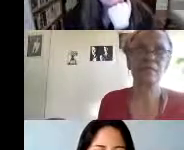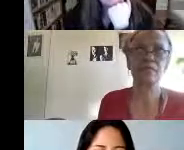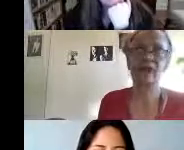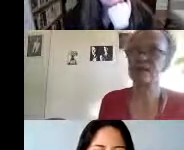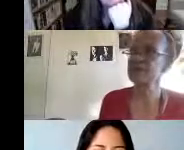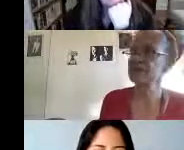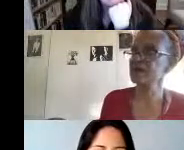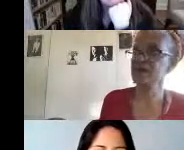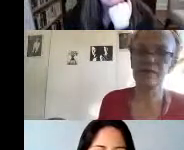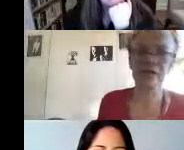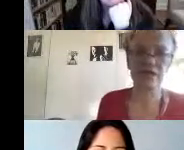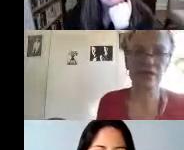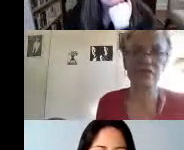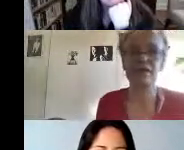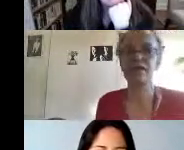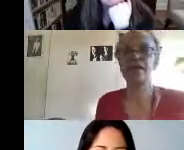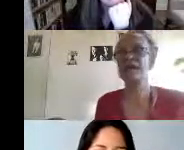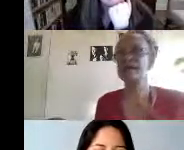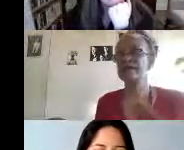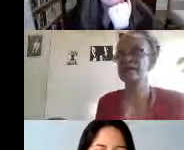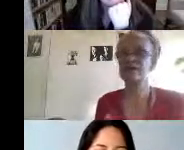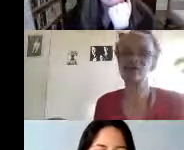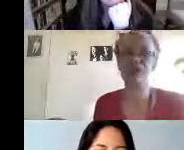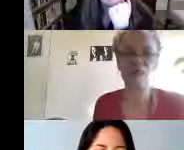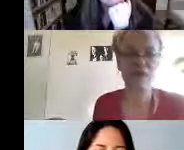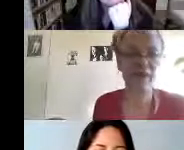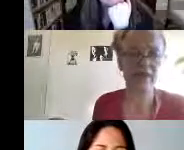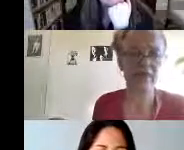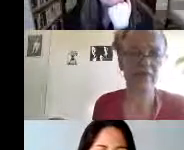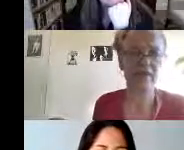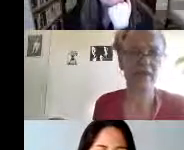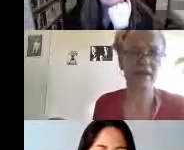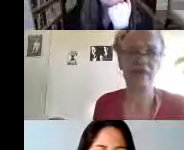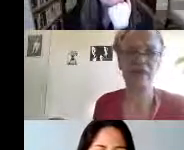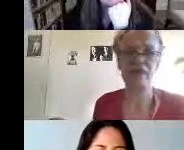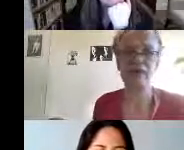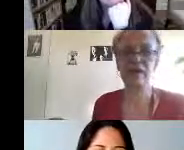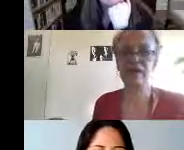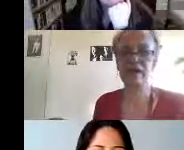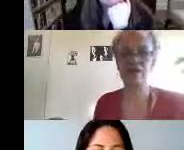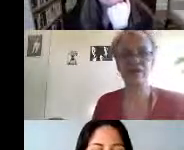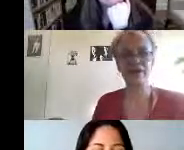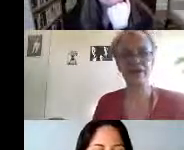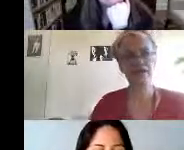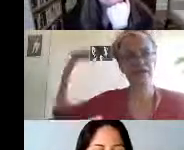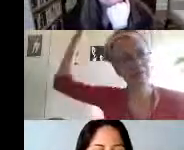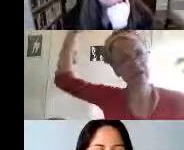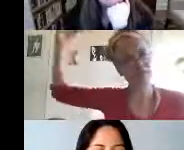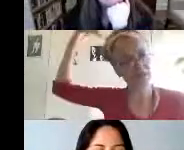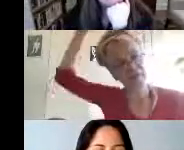I am in my study and I have a white wall behind me, I have a lot of gray hair that's piled up